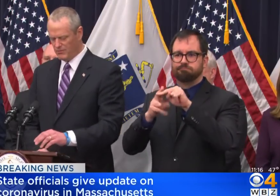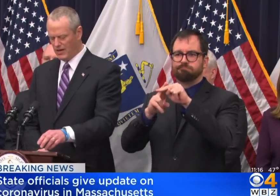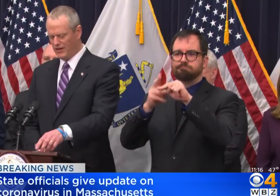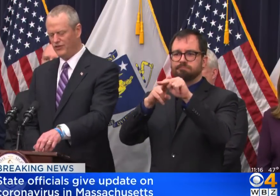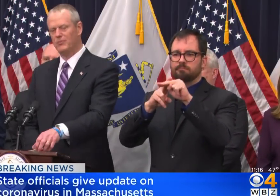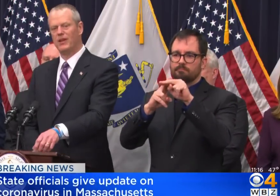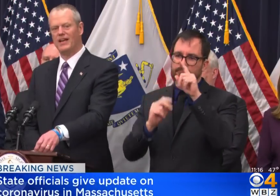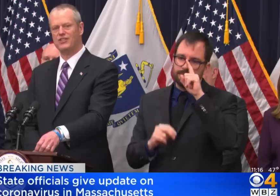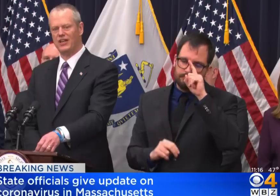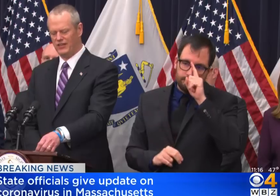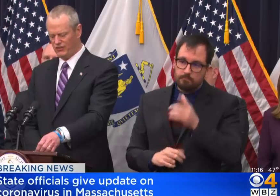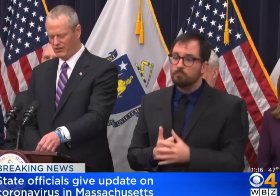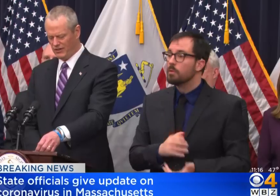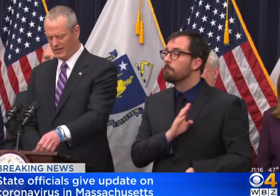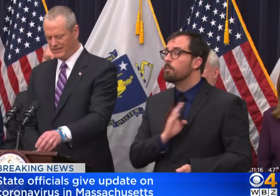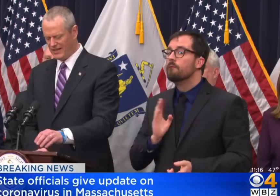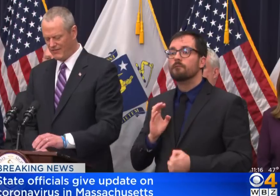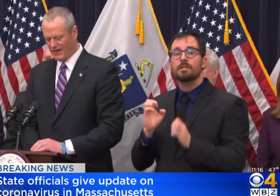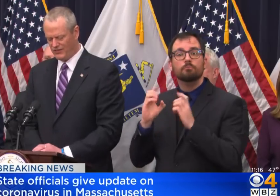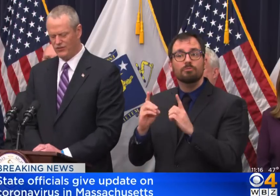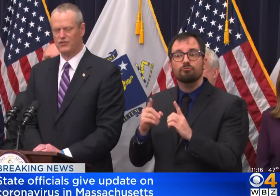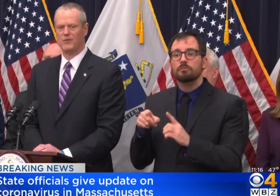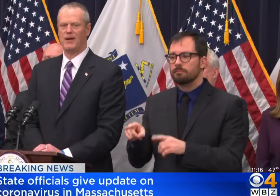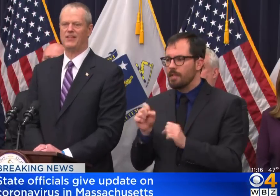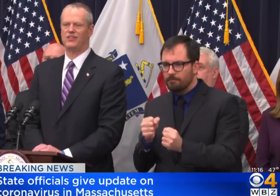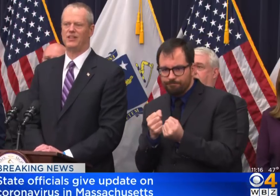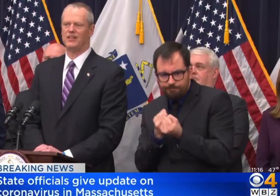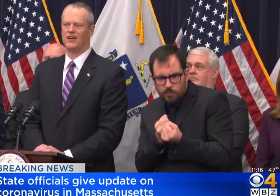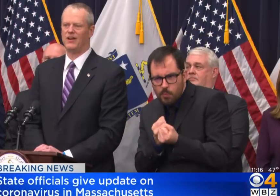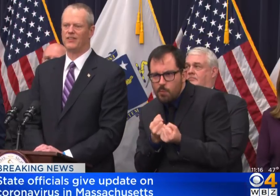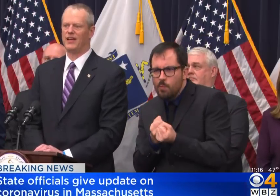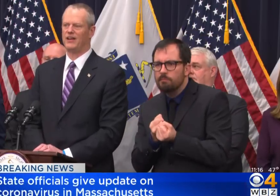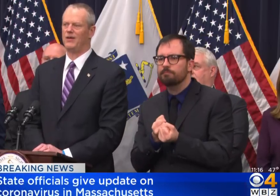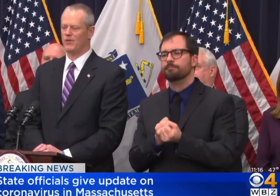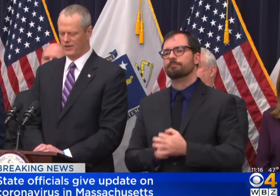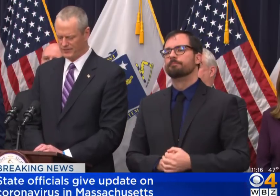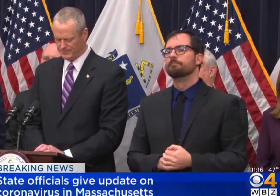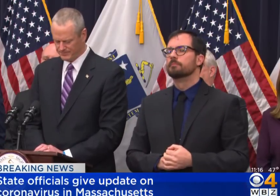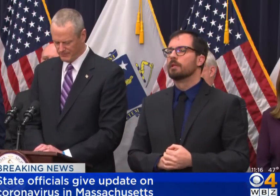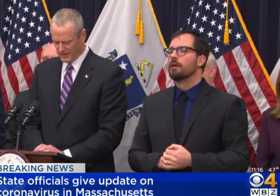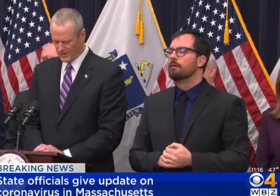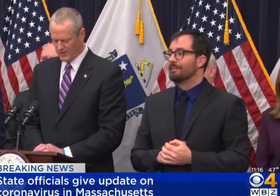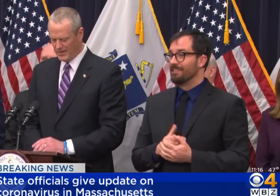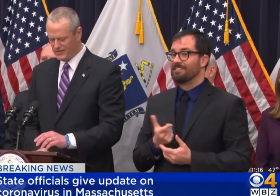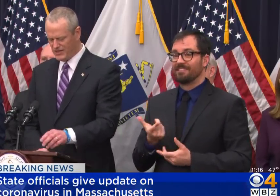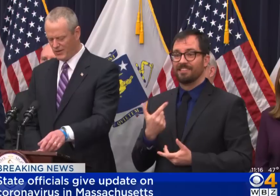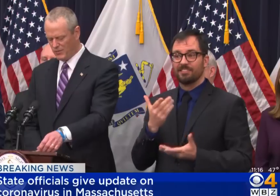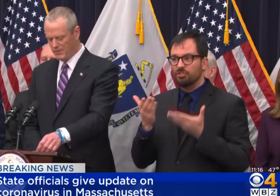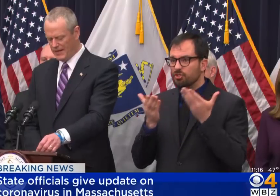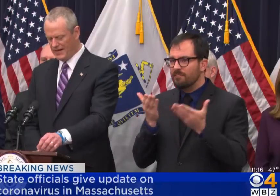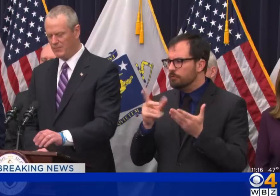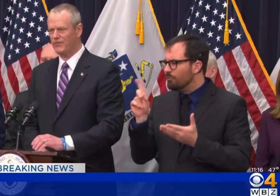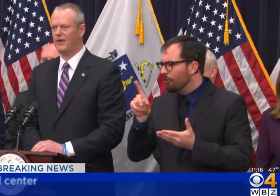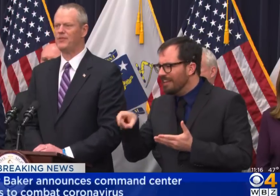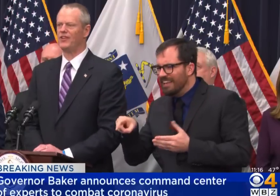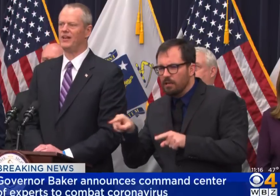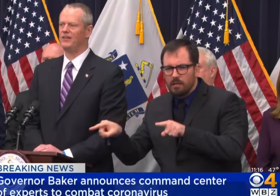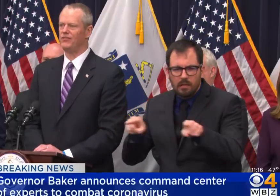COORDINATE COMMUNICATION AND GUIDANCE ACROSS THE GOVERNMENT, RESPOND TO THE NEEDS OF OUR LOCAL BOARDS OF HEALTH, MONITOR